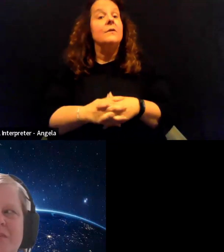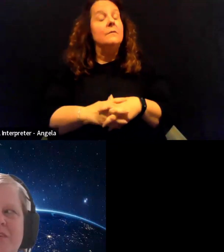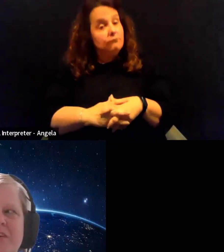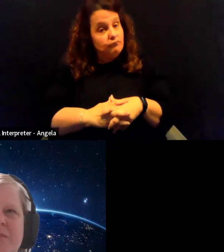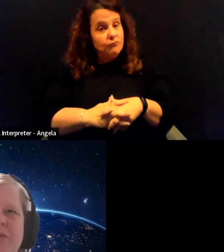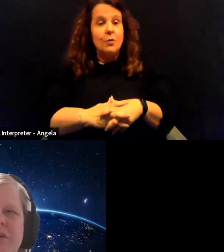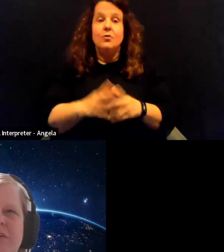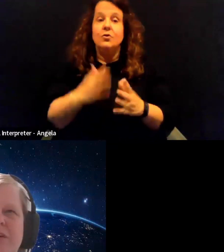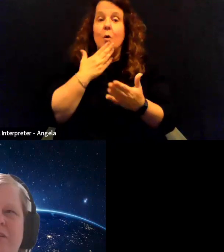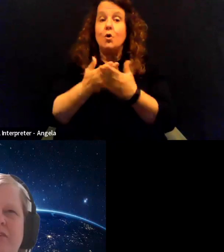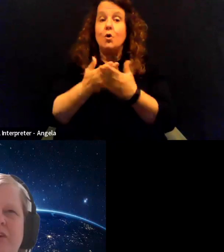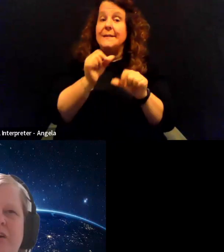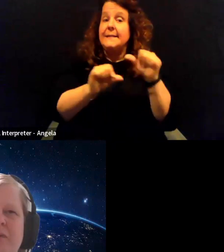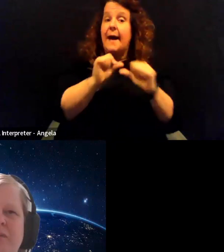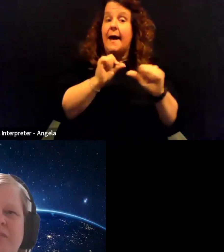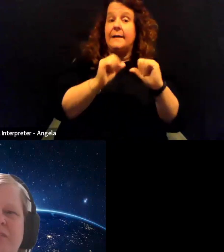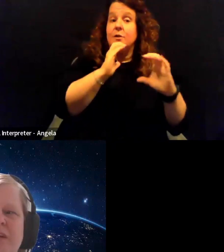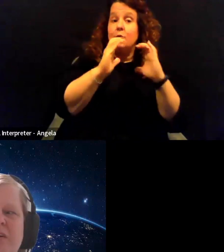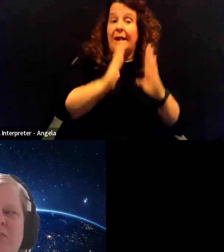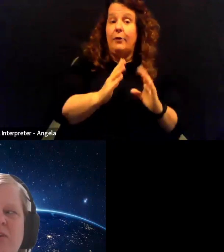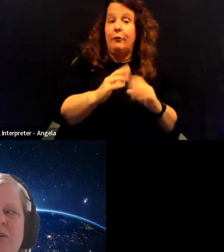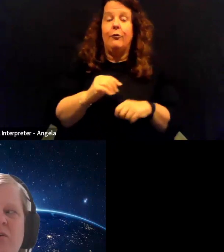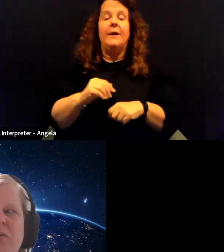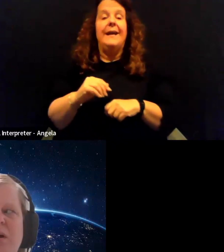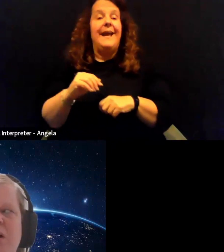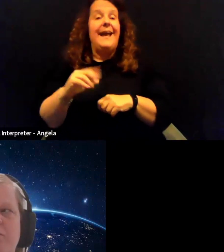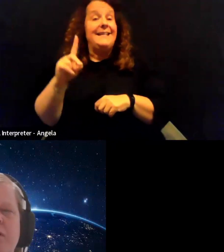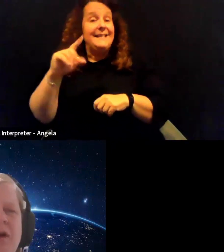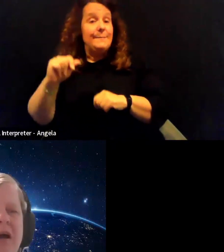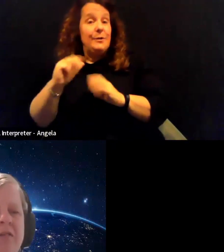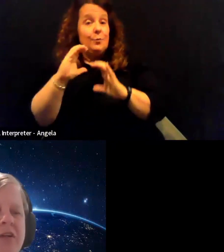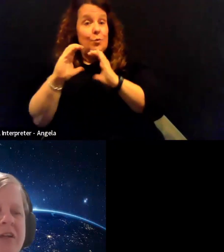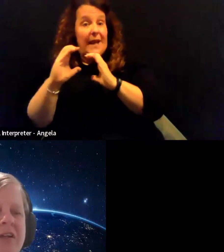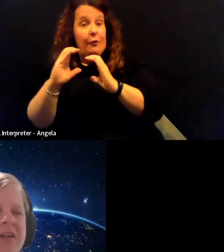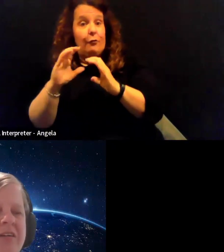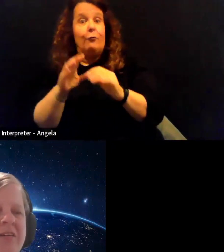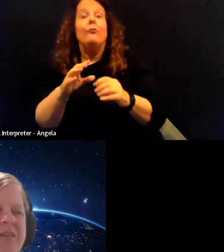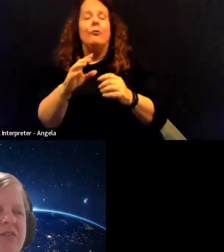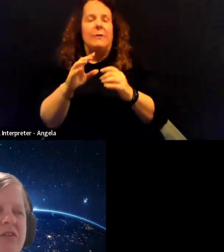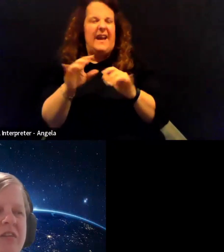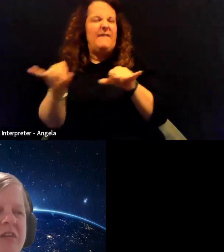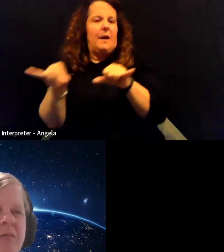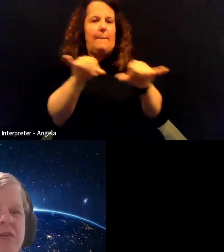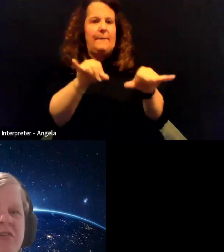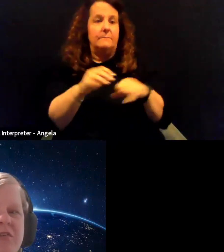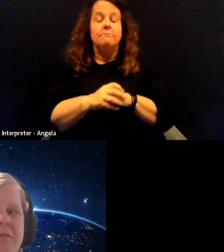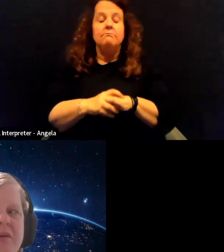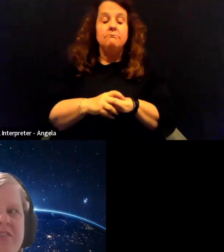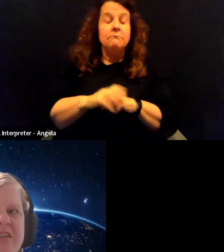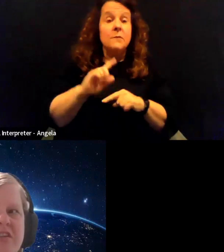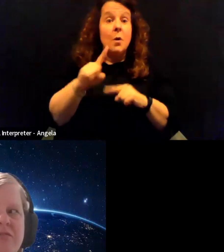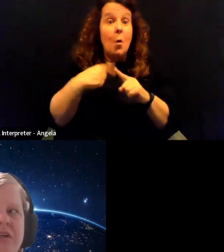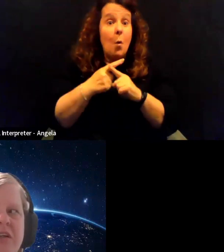disability communicator have in common. So, when we're advocating, just like when we're describing a scientific